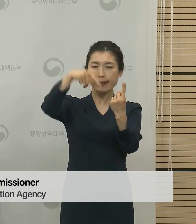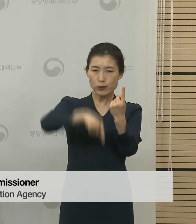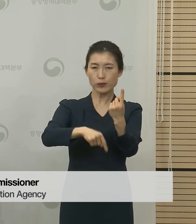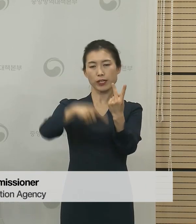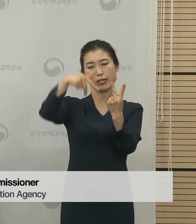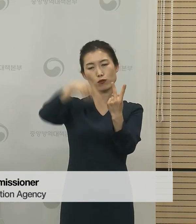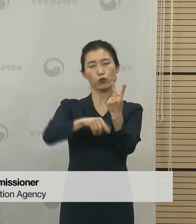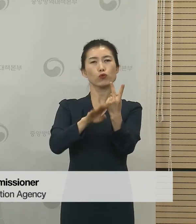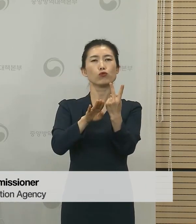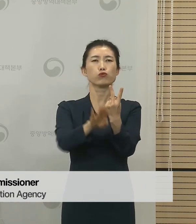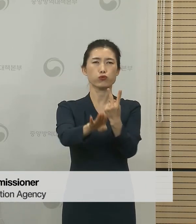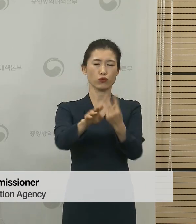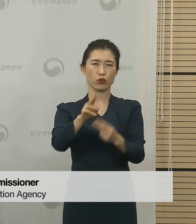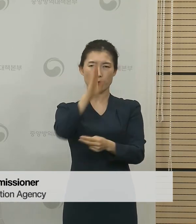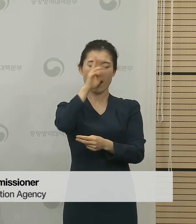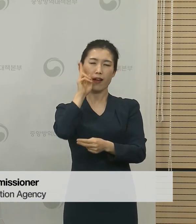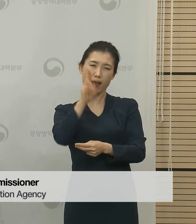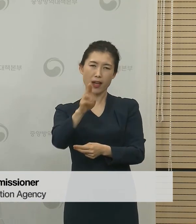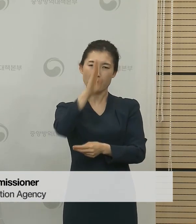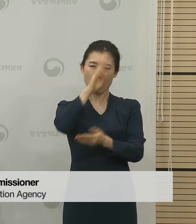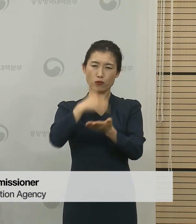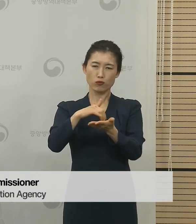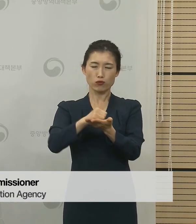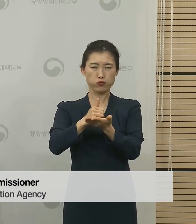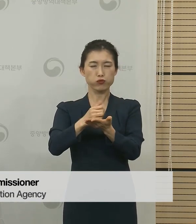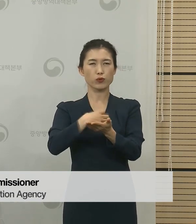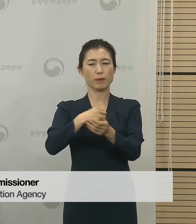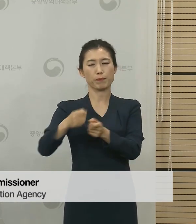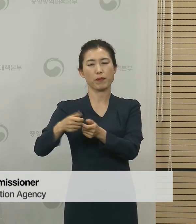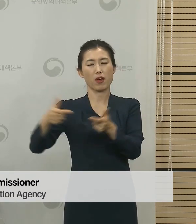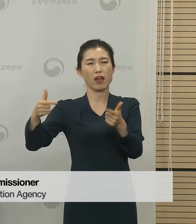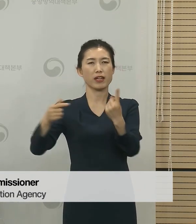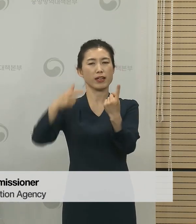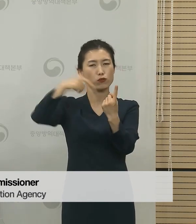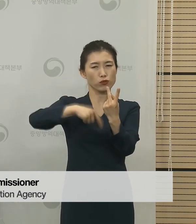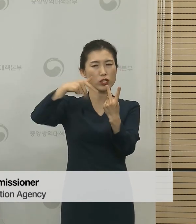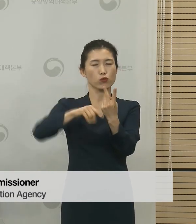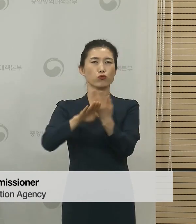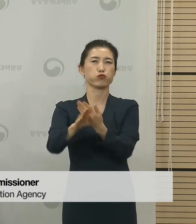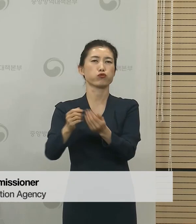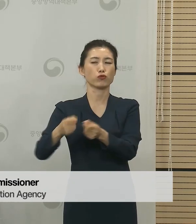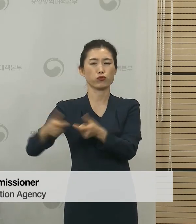and deaths could see a rising trend. To prevent critical cases as much as possible, we will